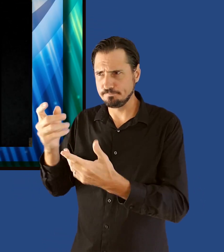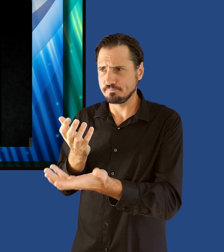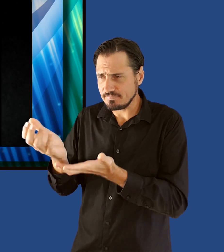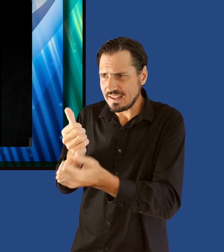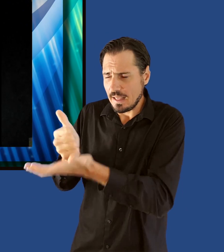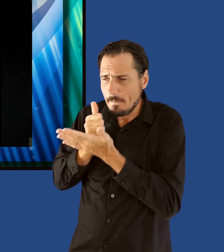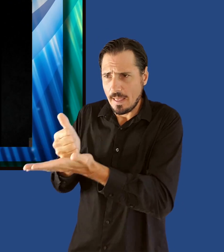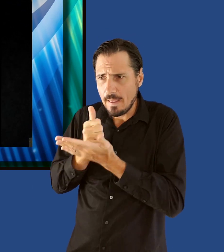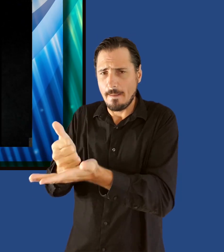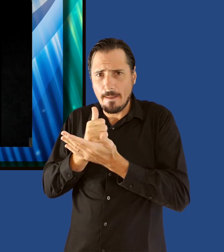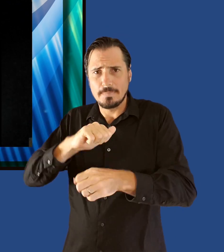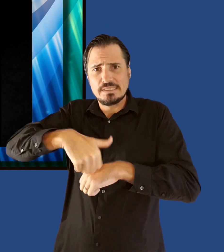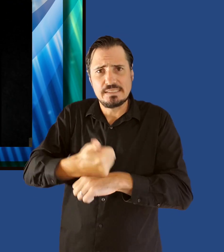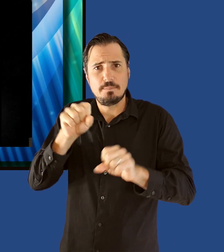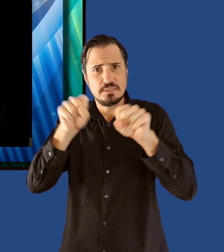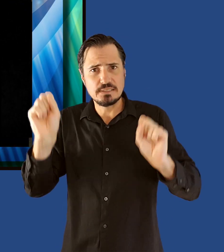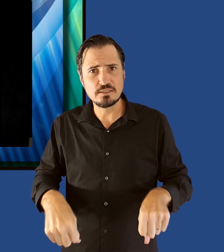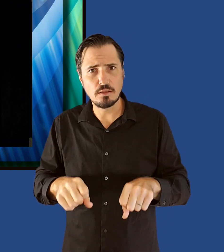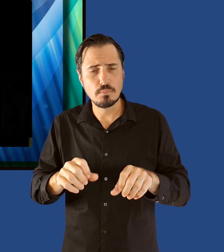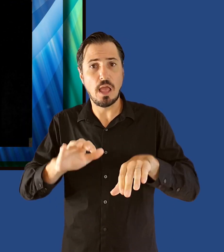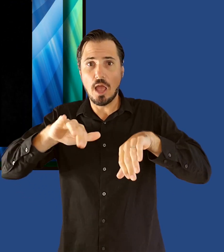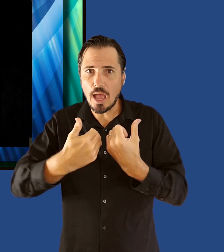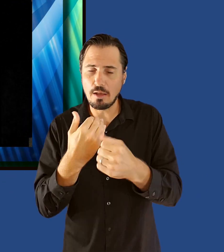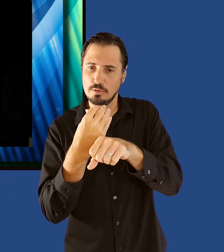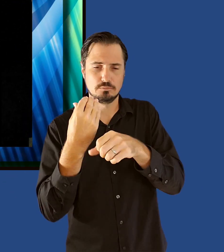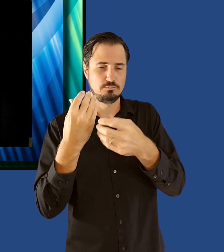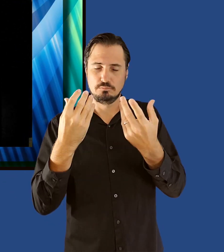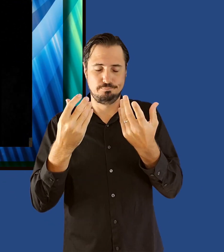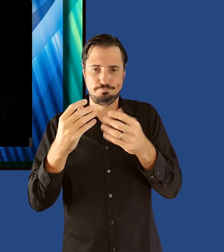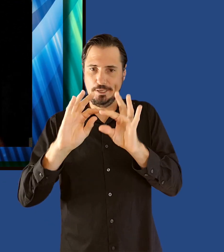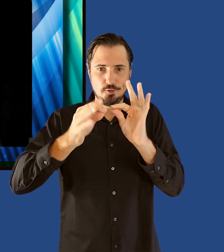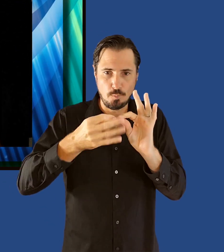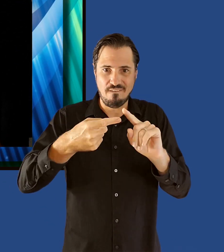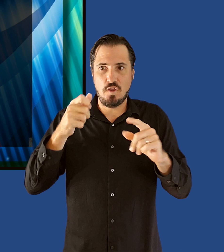And we would not have made it this far without his dedication in figuring out a way to make this work!